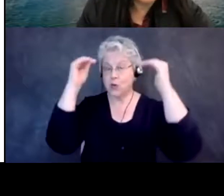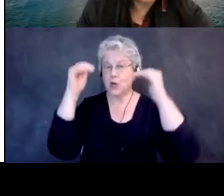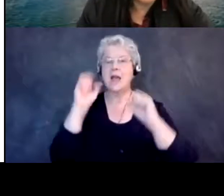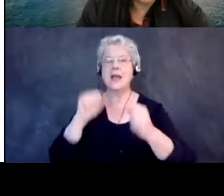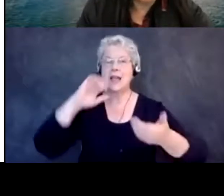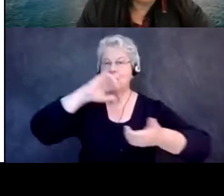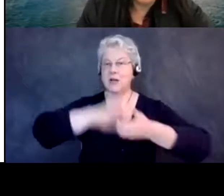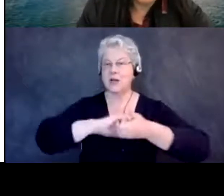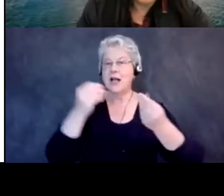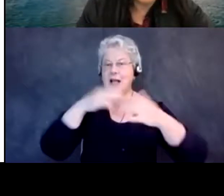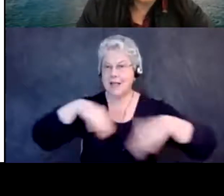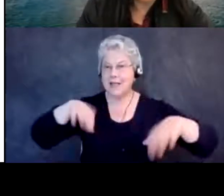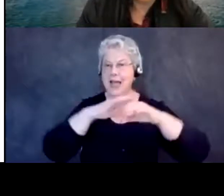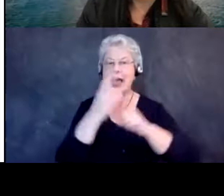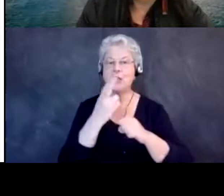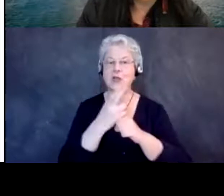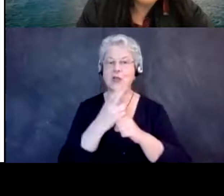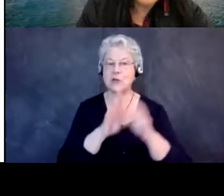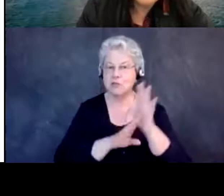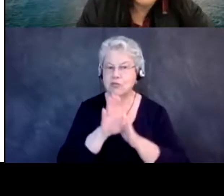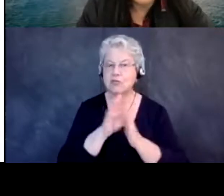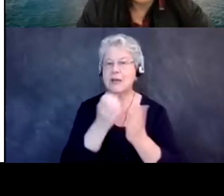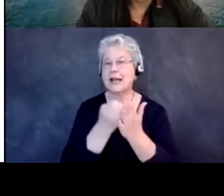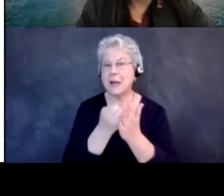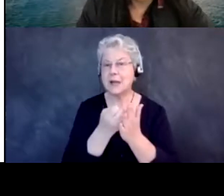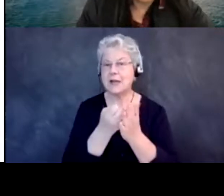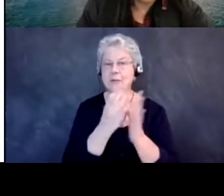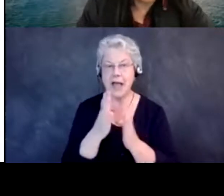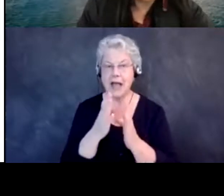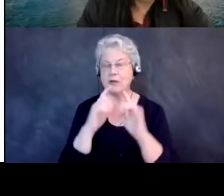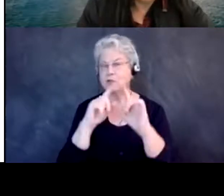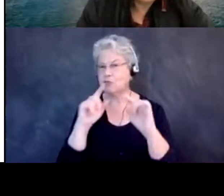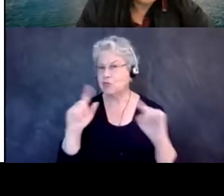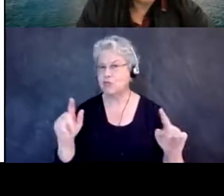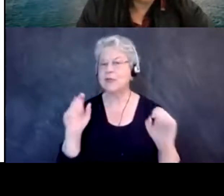language revitalization plans, economic development plans, et cetera, and then from